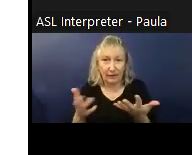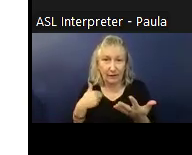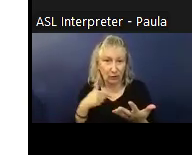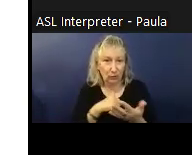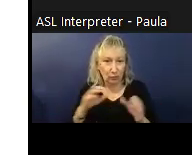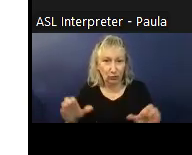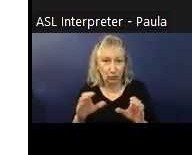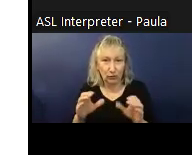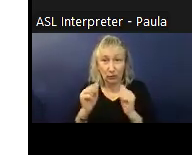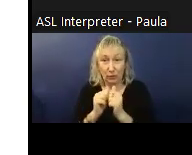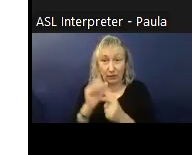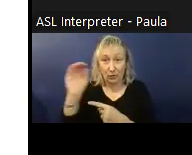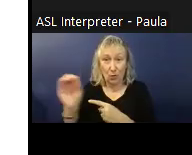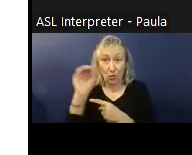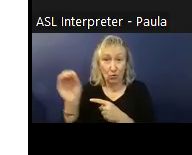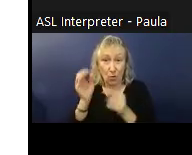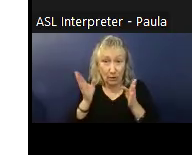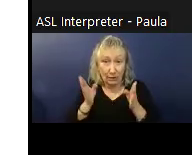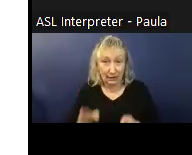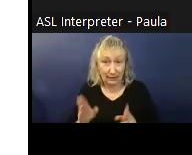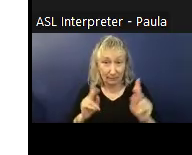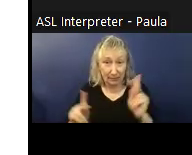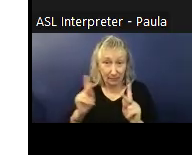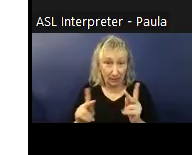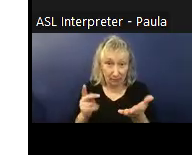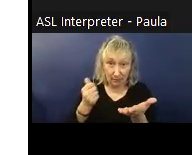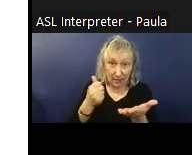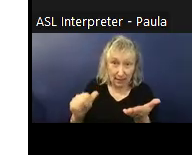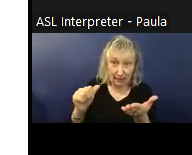Any questions or comments that you would want on the record for equity impact statement?